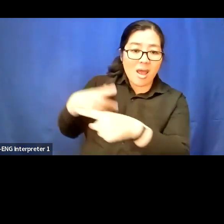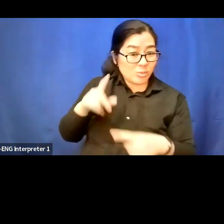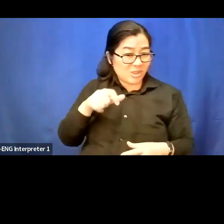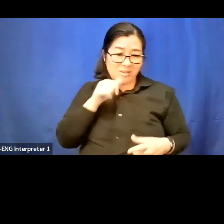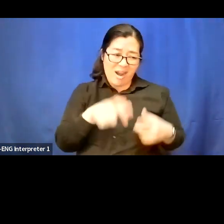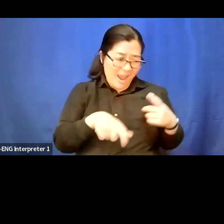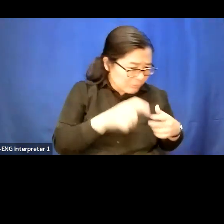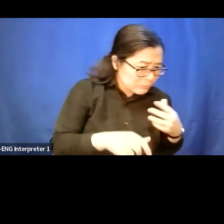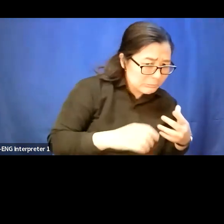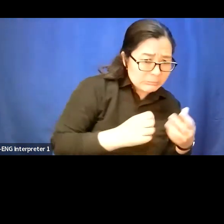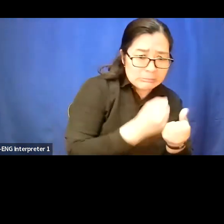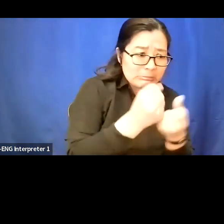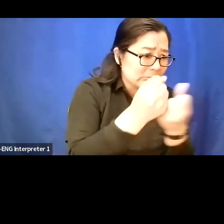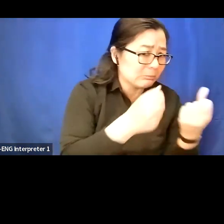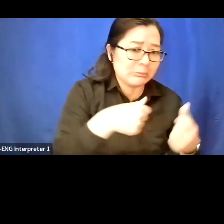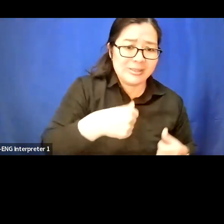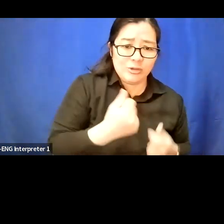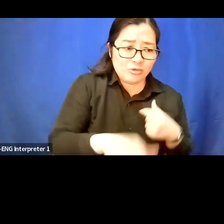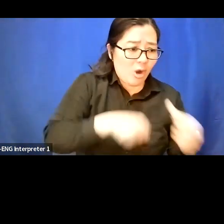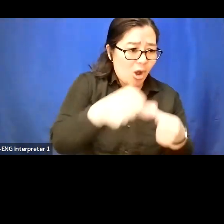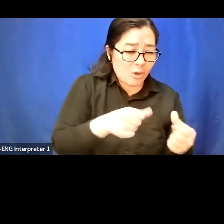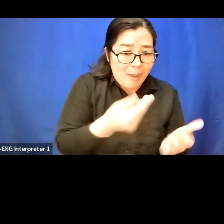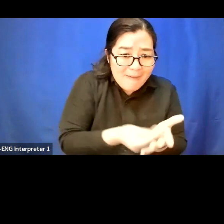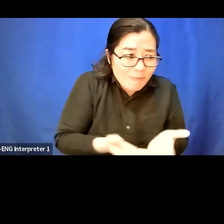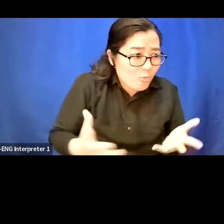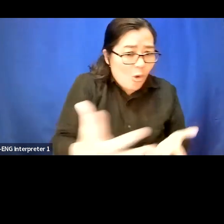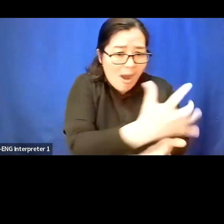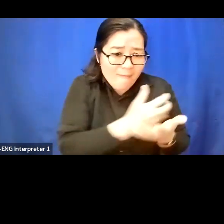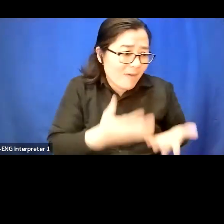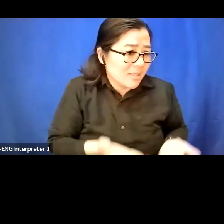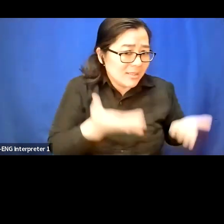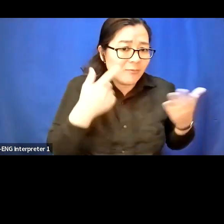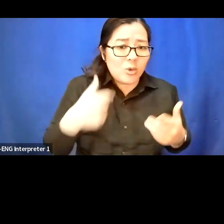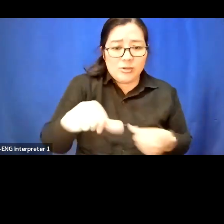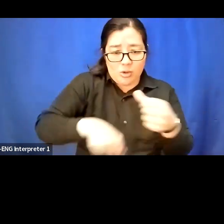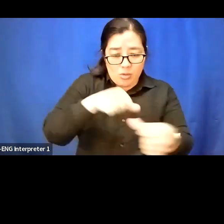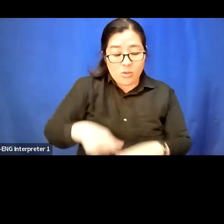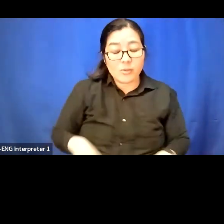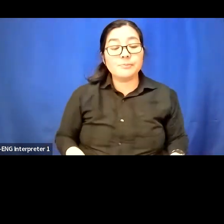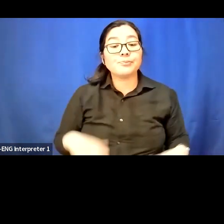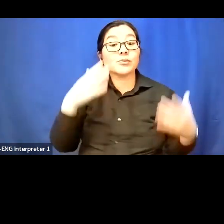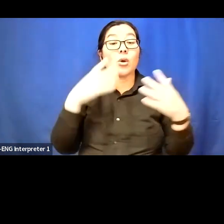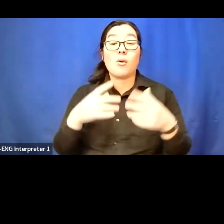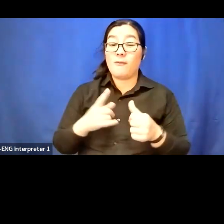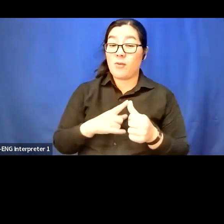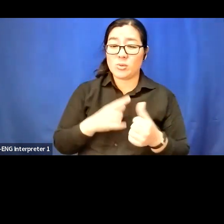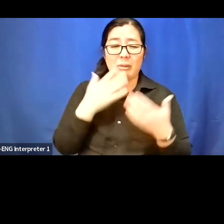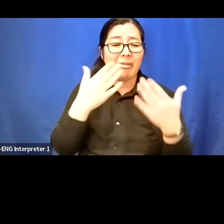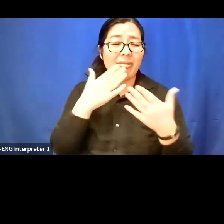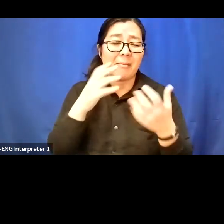by crowd funding for our own healthcare. So I want to take a moment also to thank the many individuals who have donated